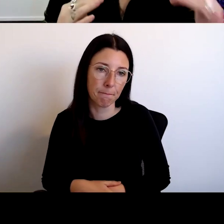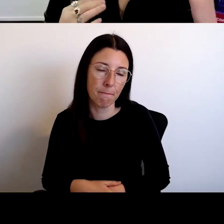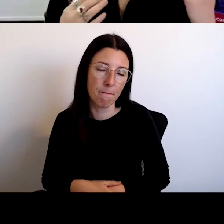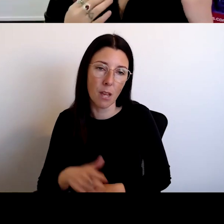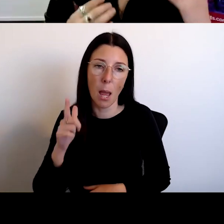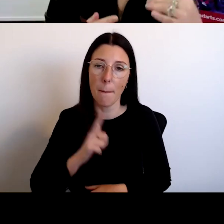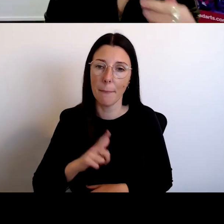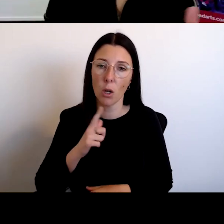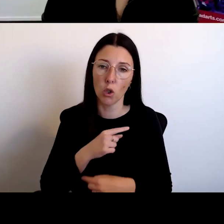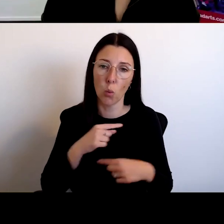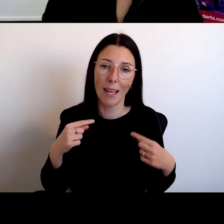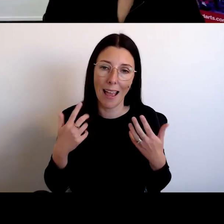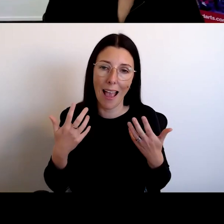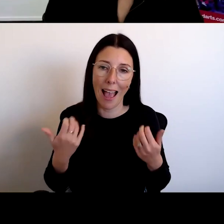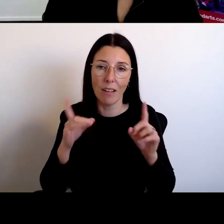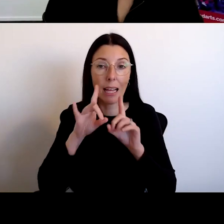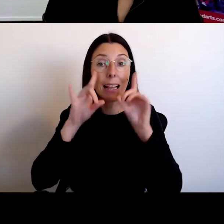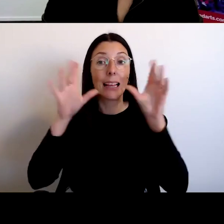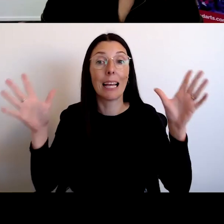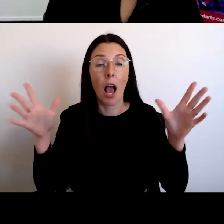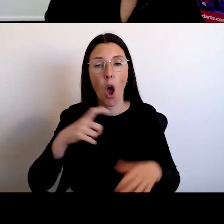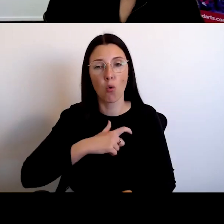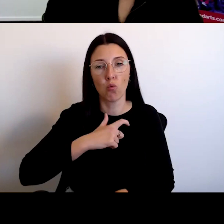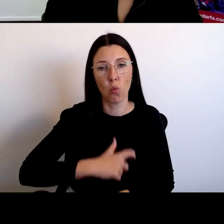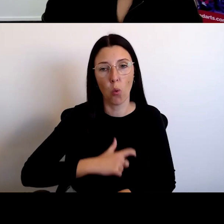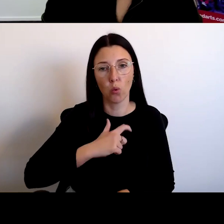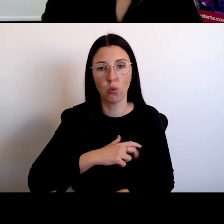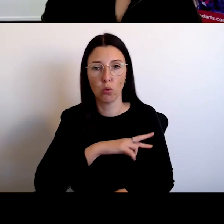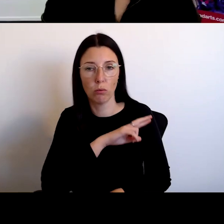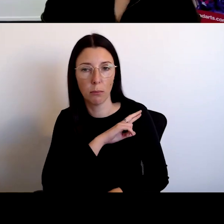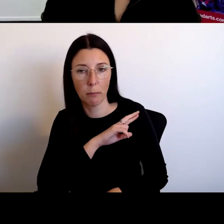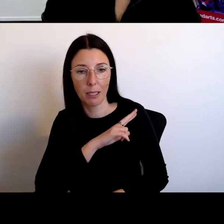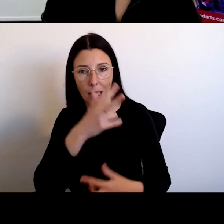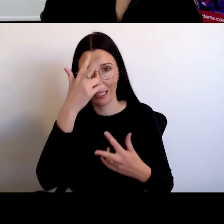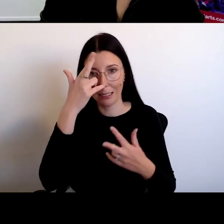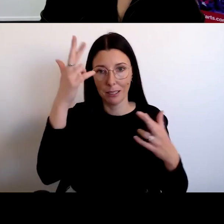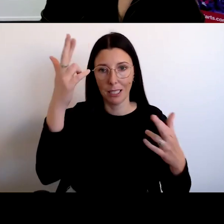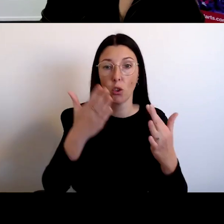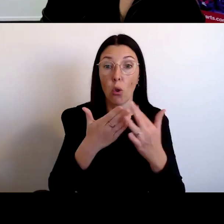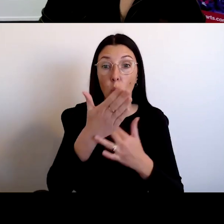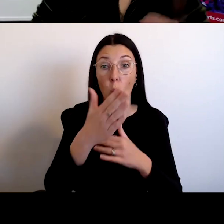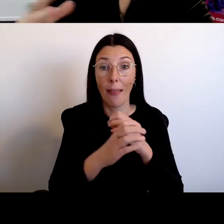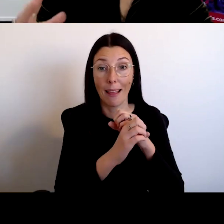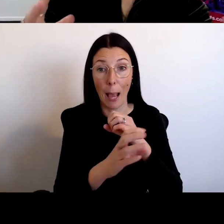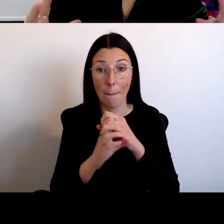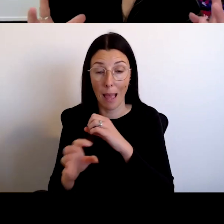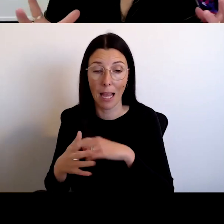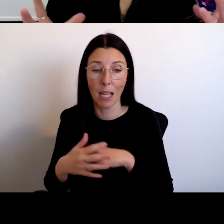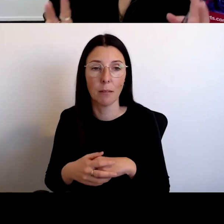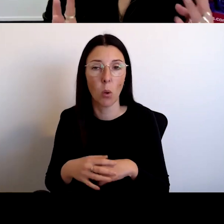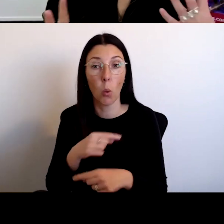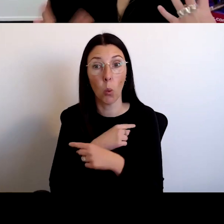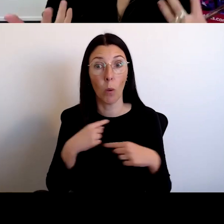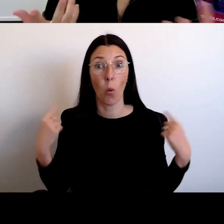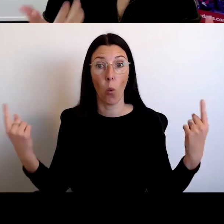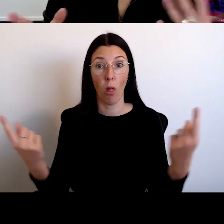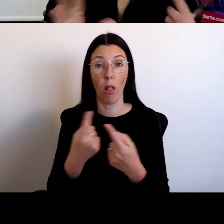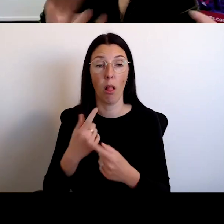clear roles and responsibilities and expectations during the campaign, I think we all felt like we